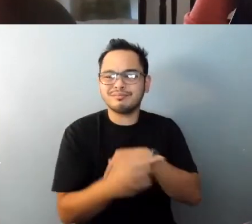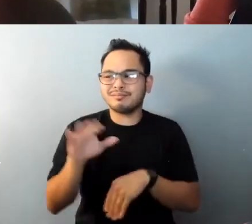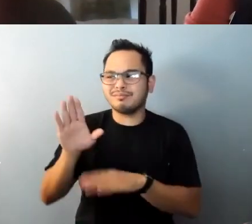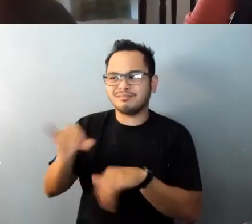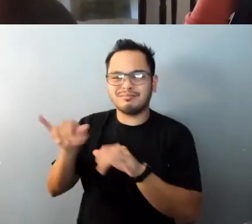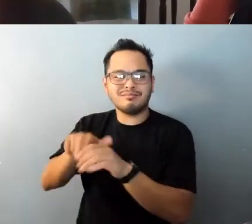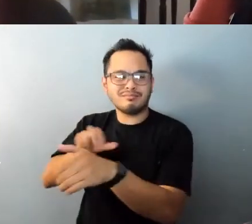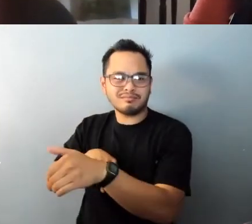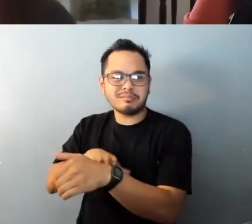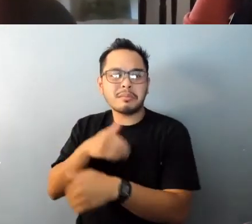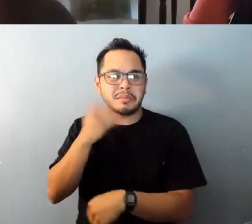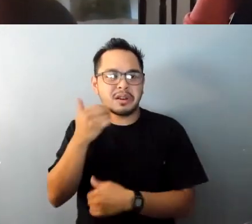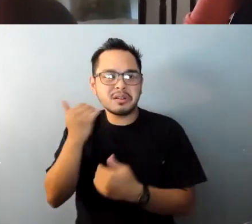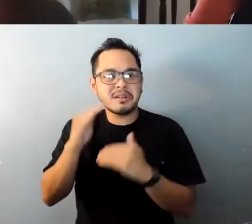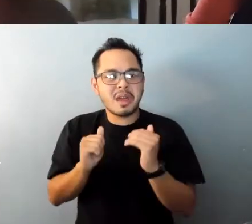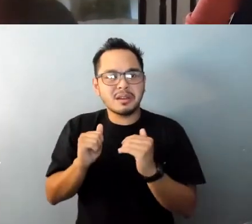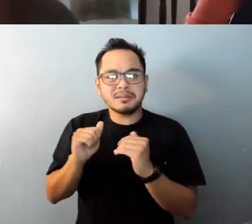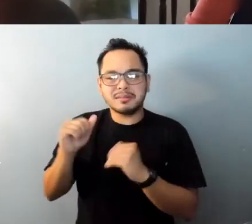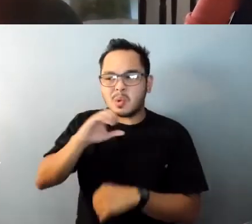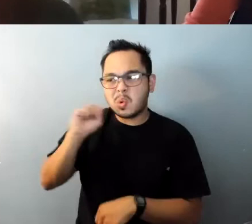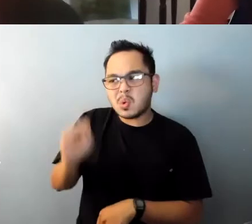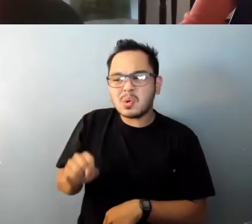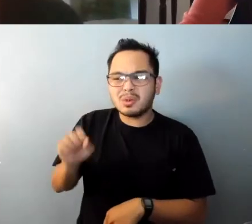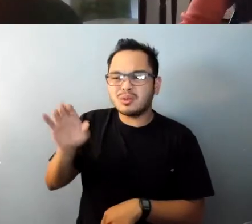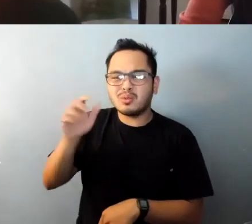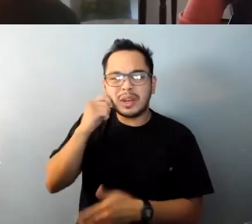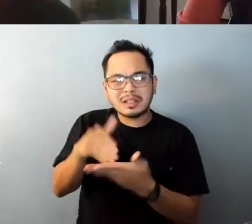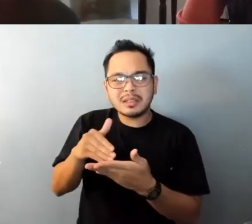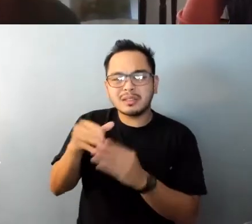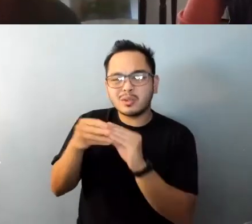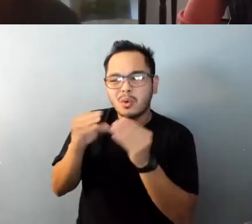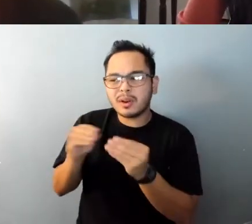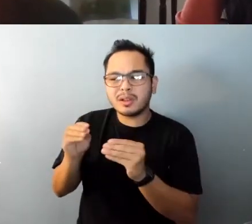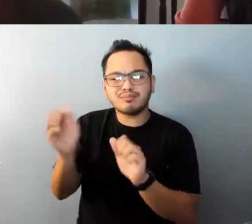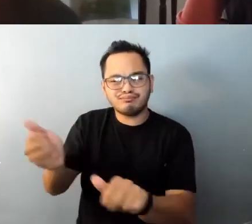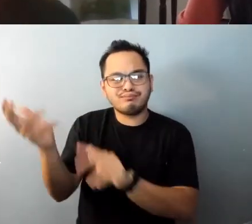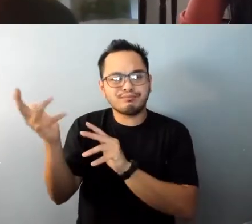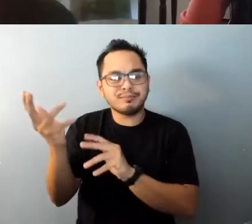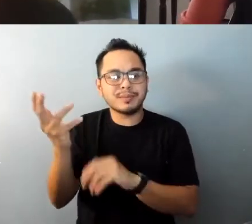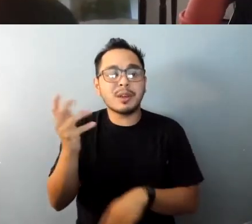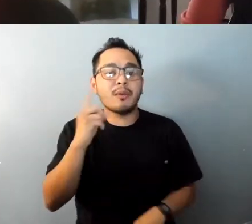playing it today. You know, those old racist tales are being blown out of the water so that for me is part